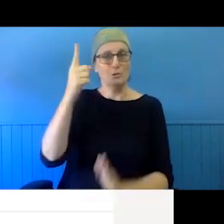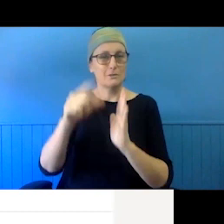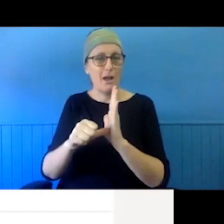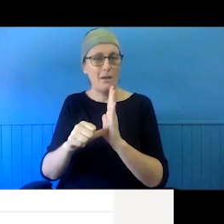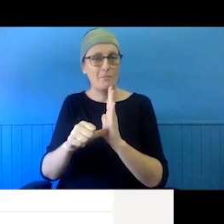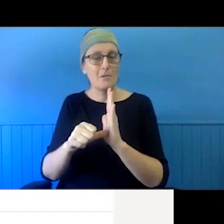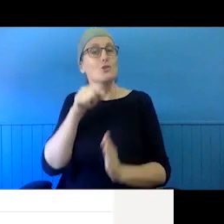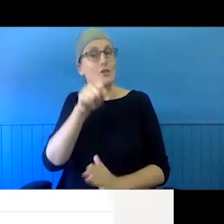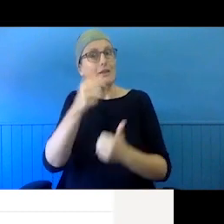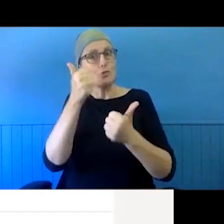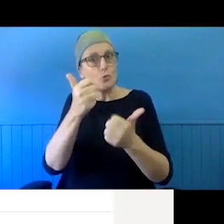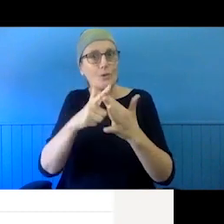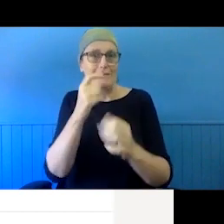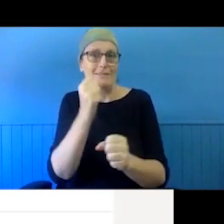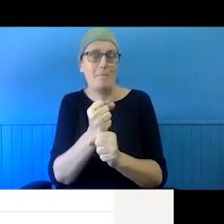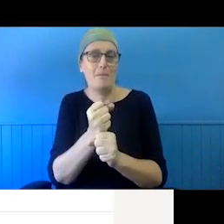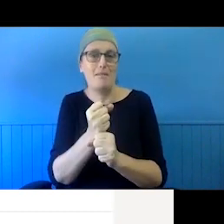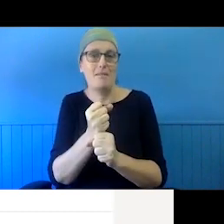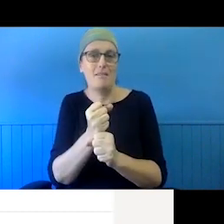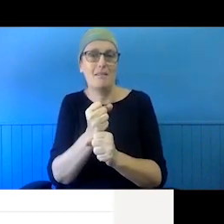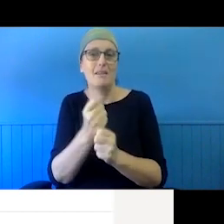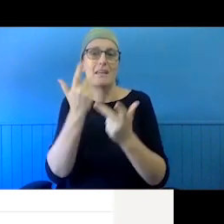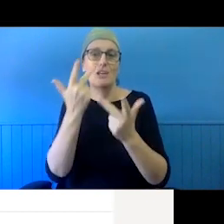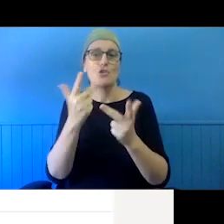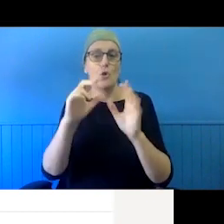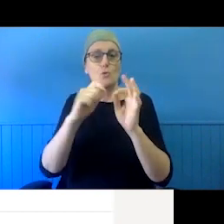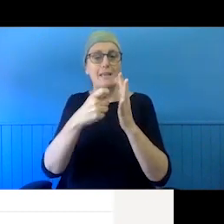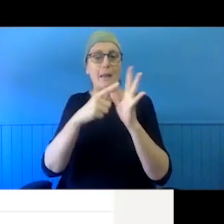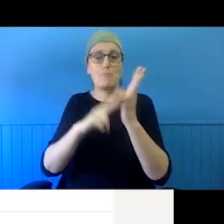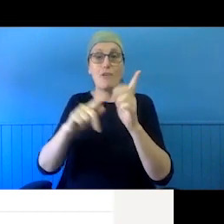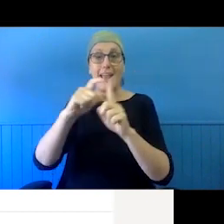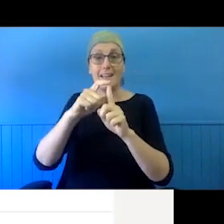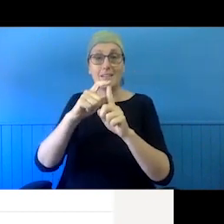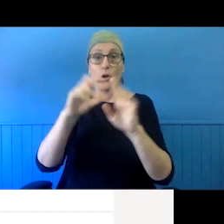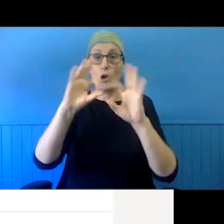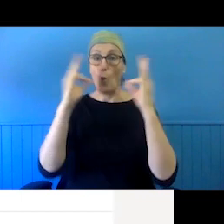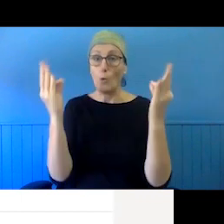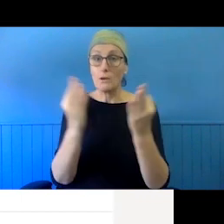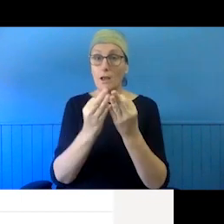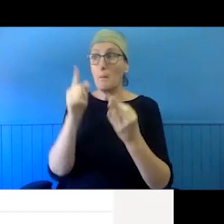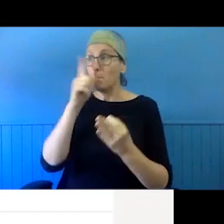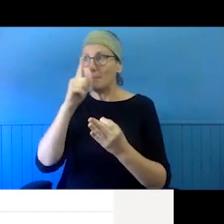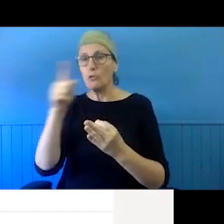brand or an organisation that people believe in and think passionately about and has made donations a key part of its business model really